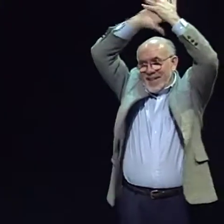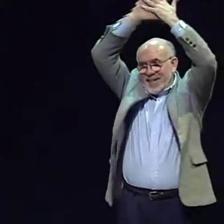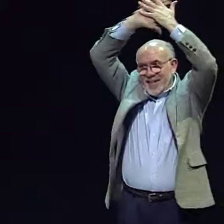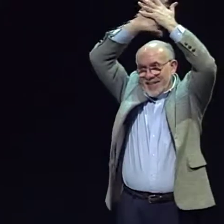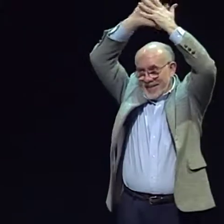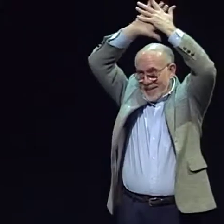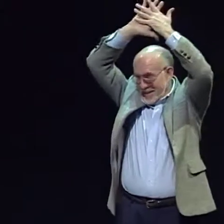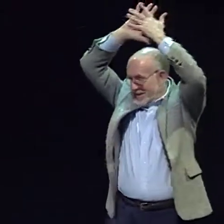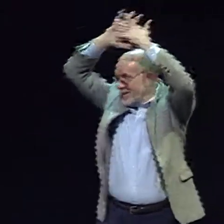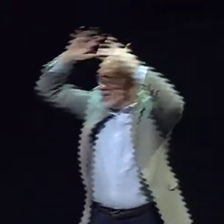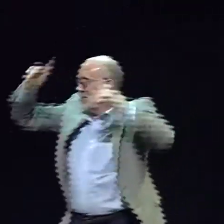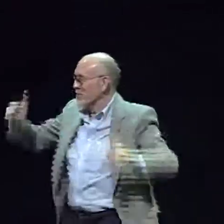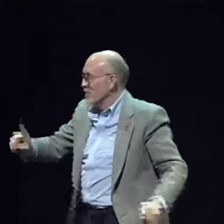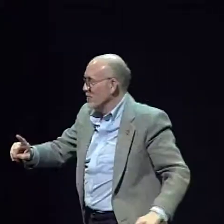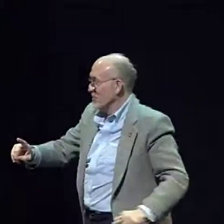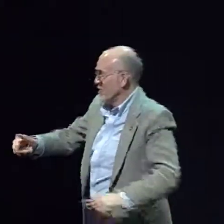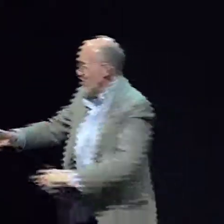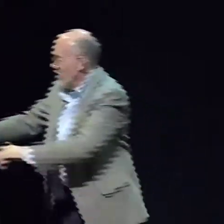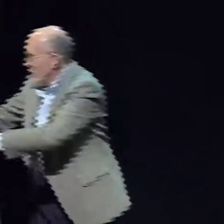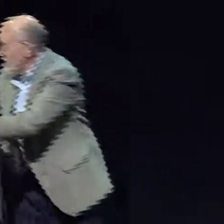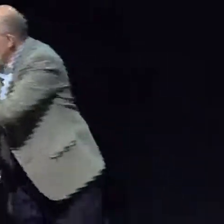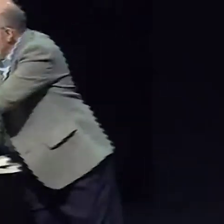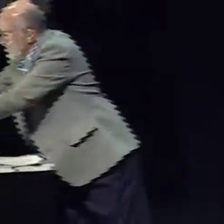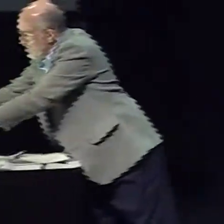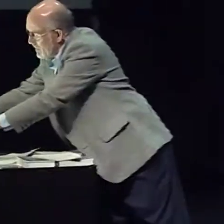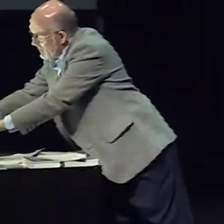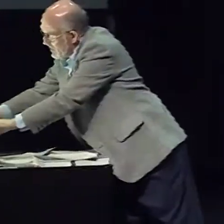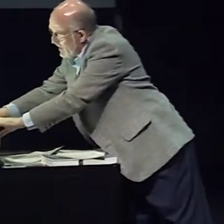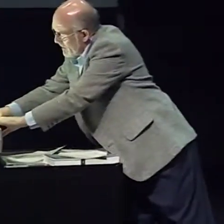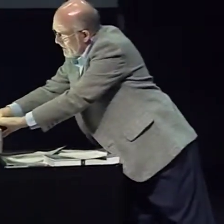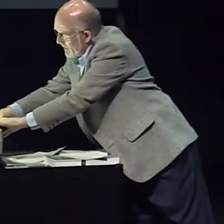YOU HAVE AN IDEA, LIKE A MOVIE IN YOUR HEAD.